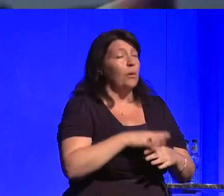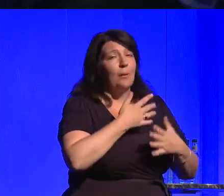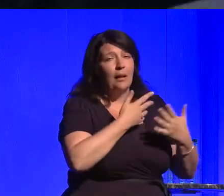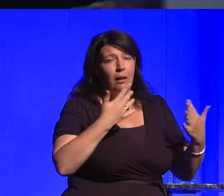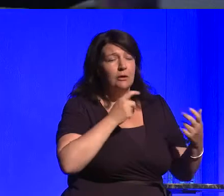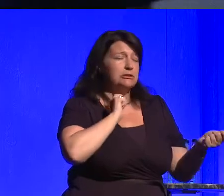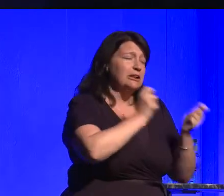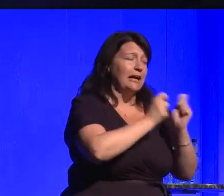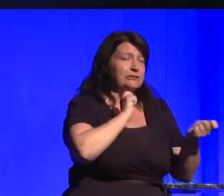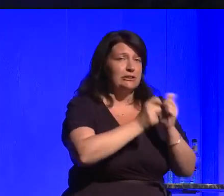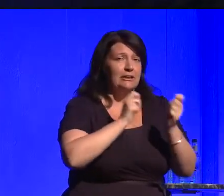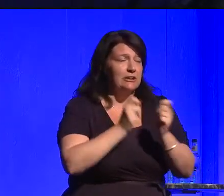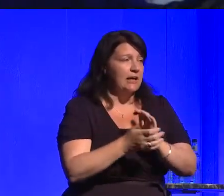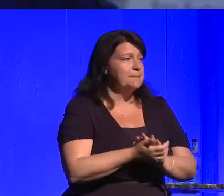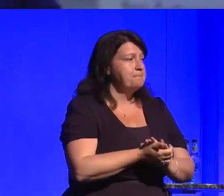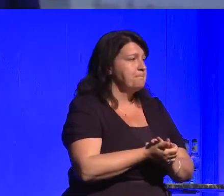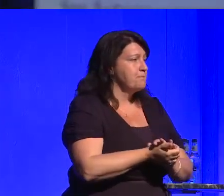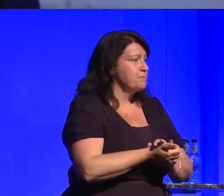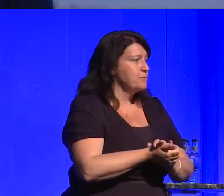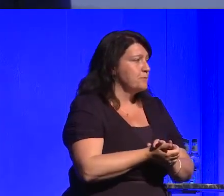the sort we were hearing about with seven-day services.